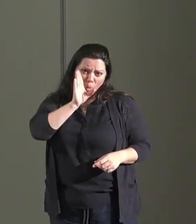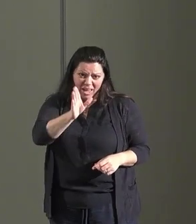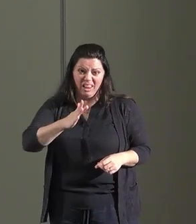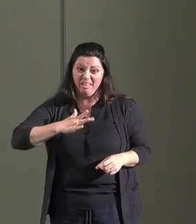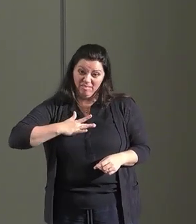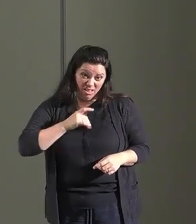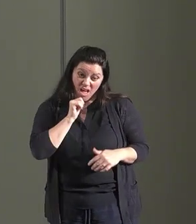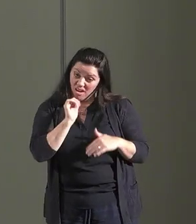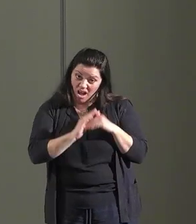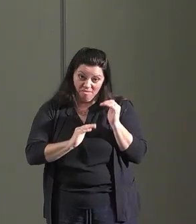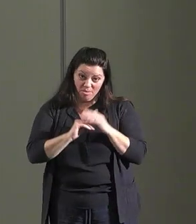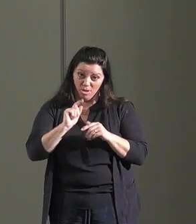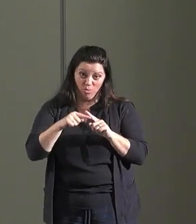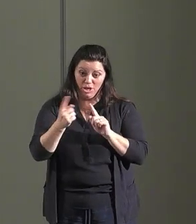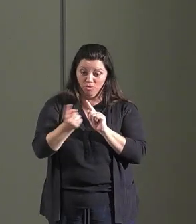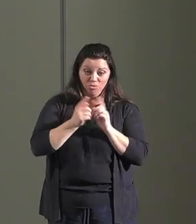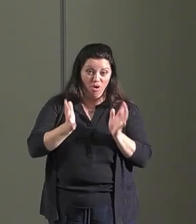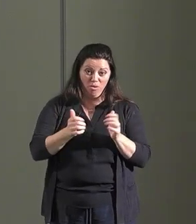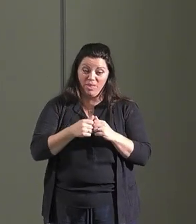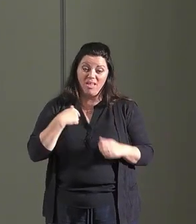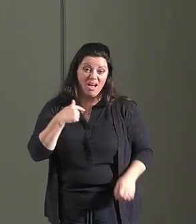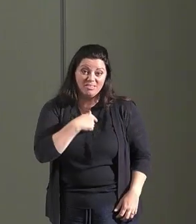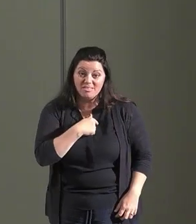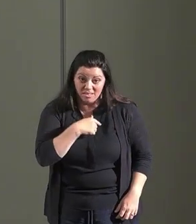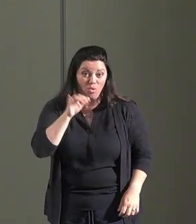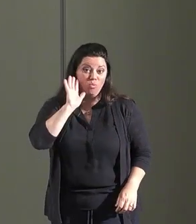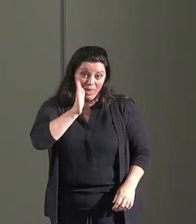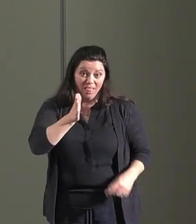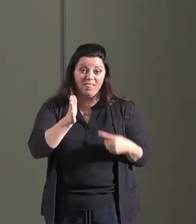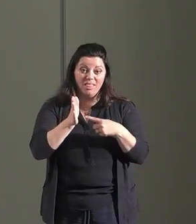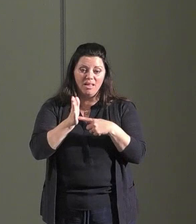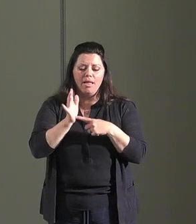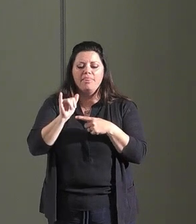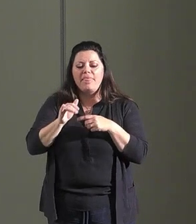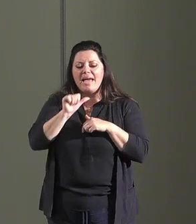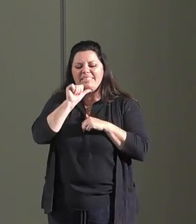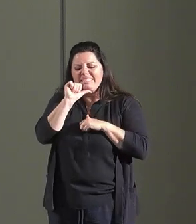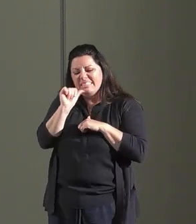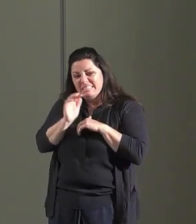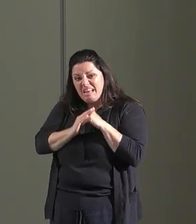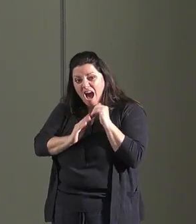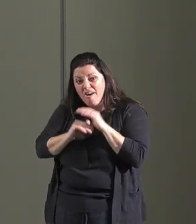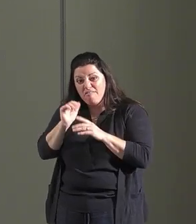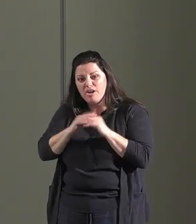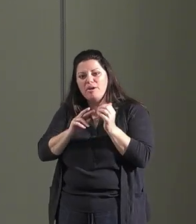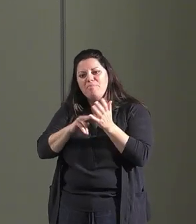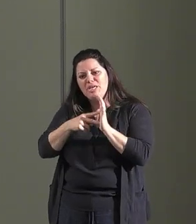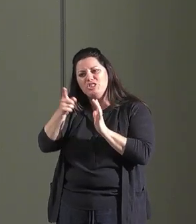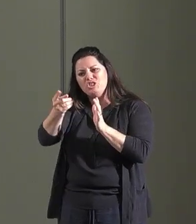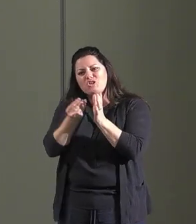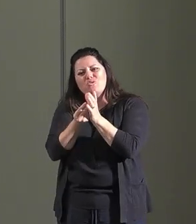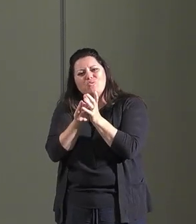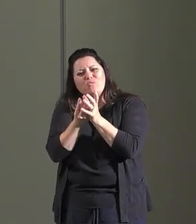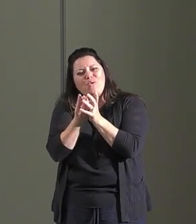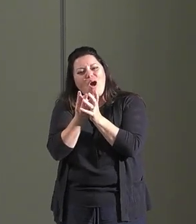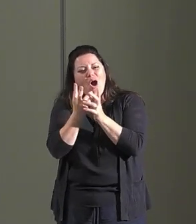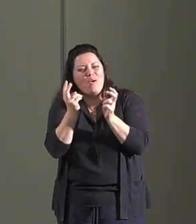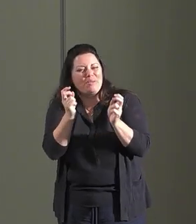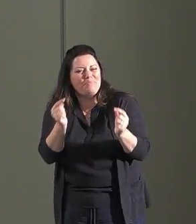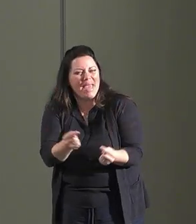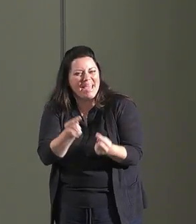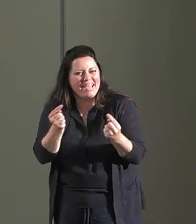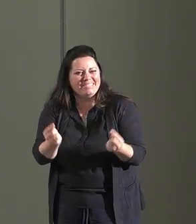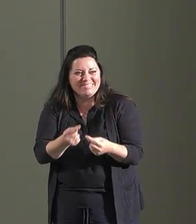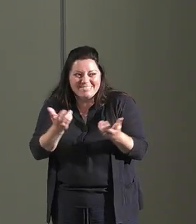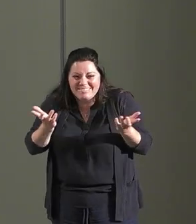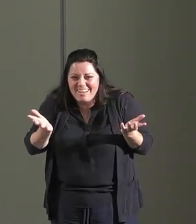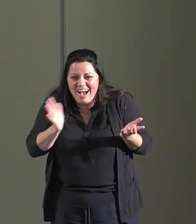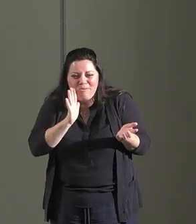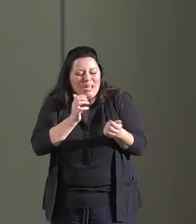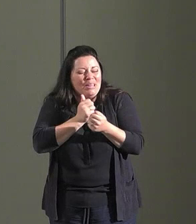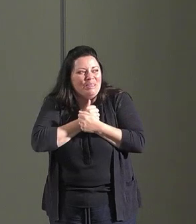with us. And that discomfort is growing pains. And I would love to see everyone have an attitude of